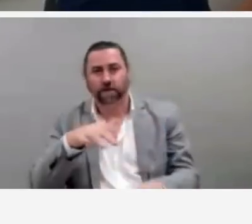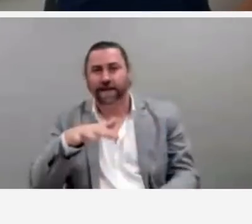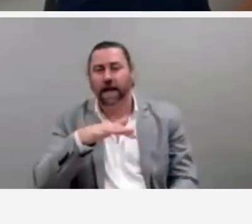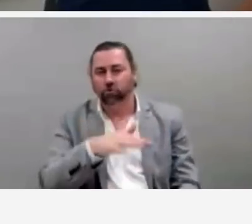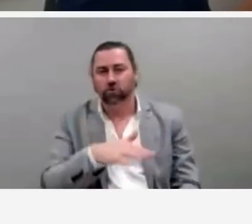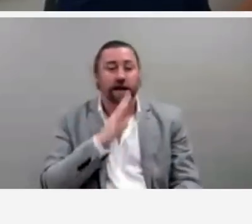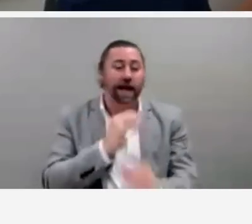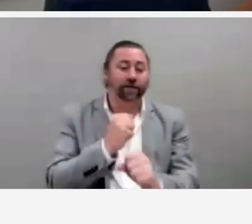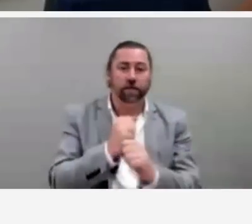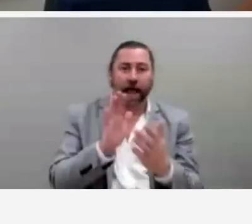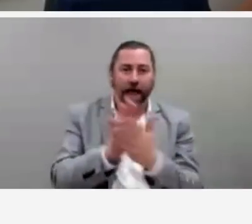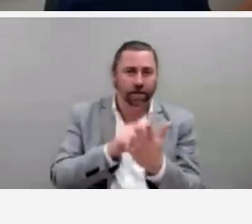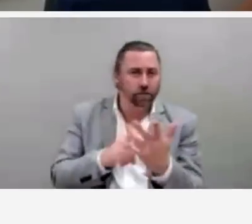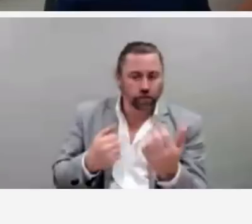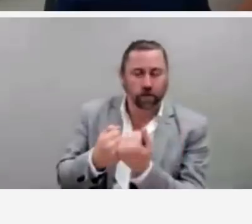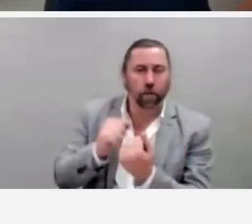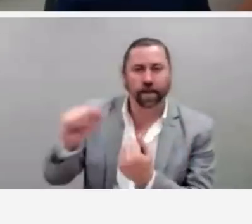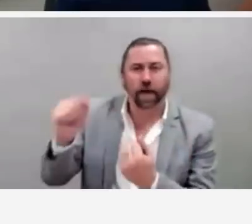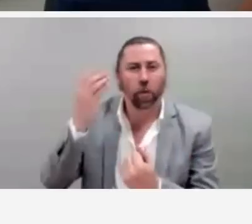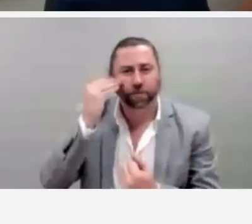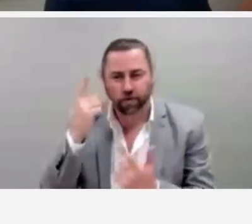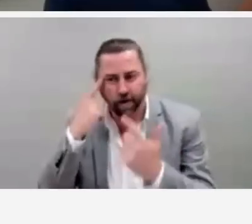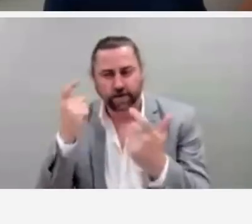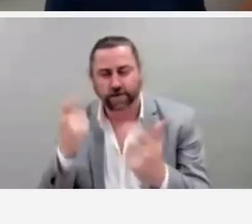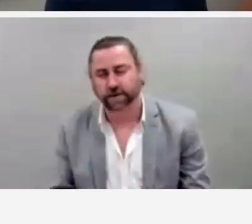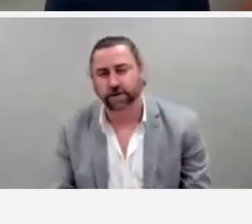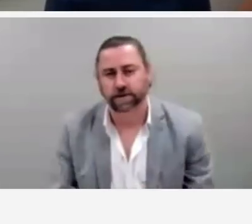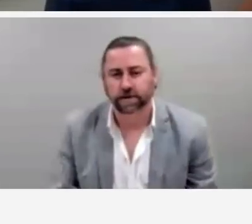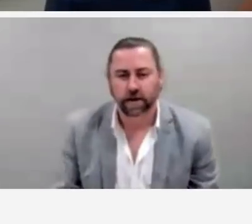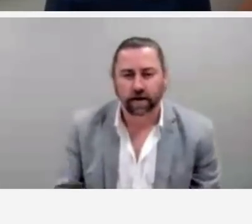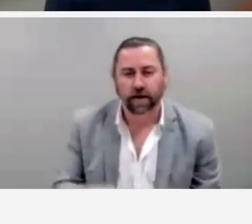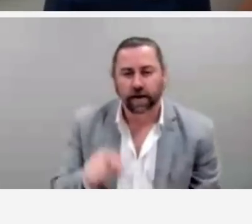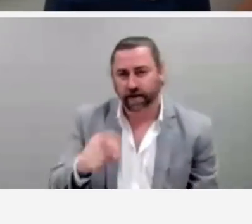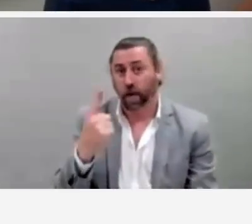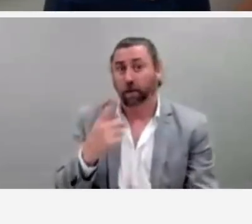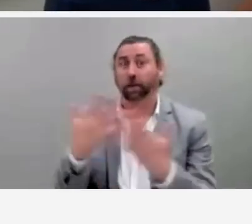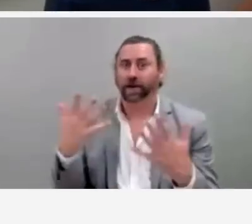the Fair Work Commission comes up with. So I think that's one big part.